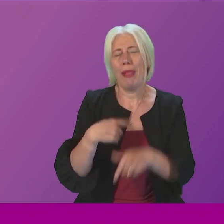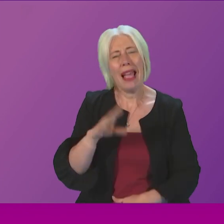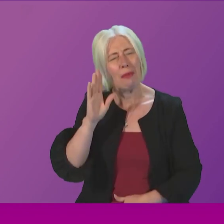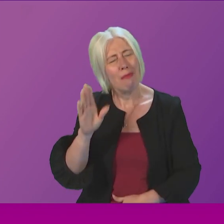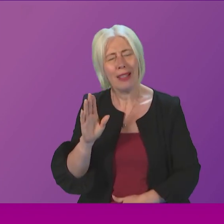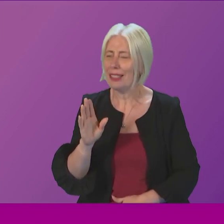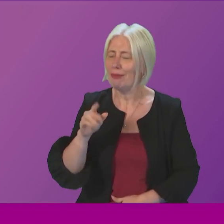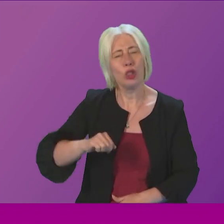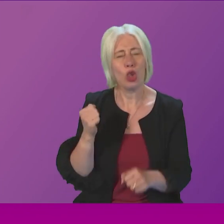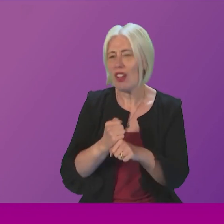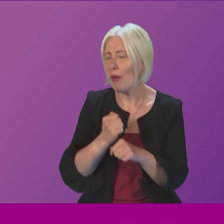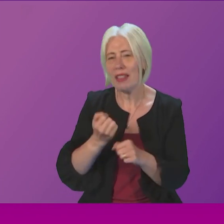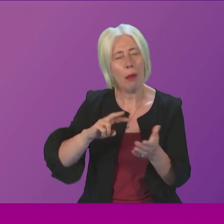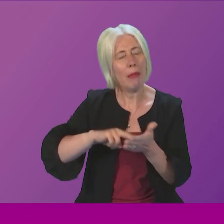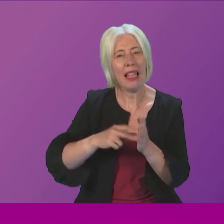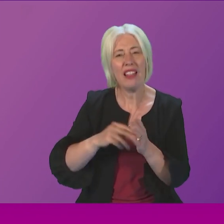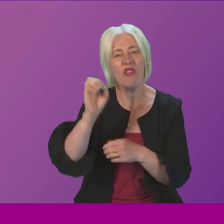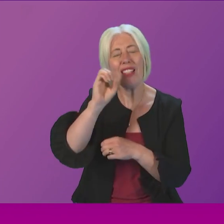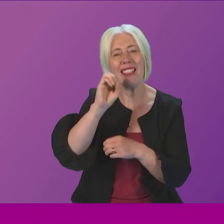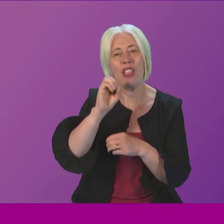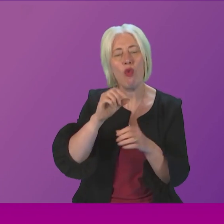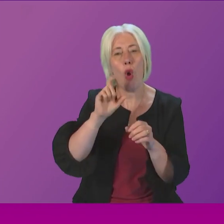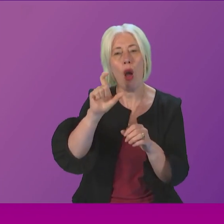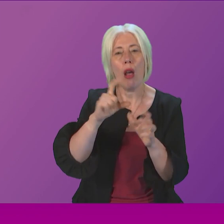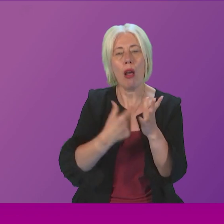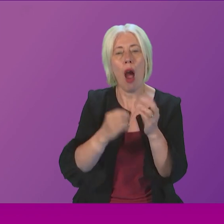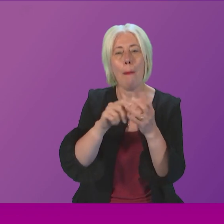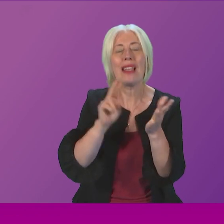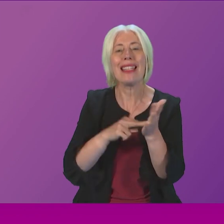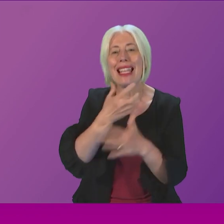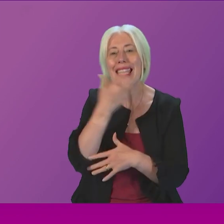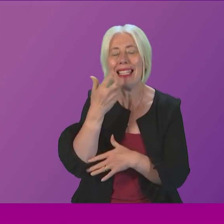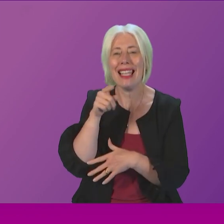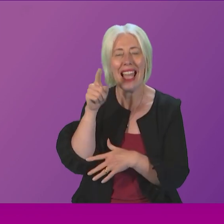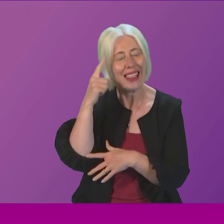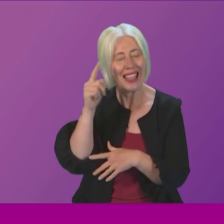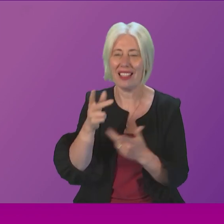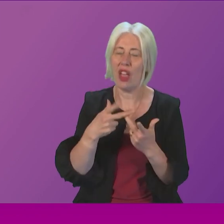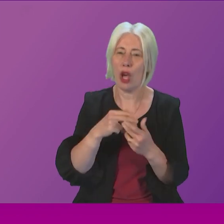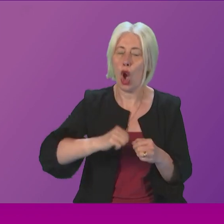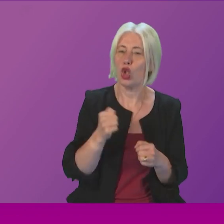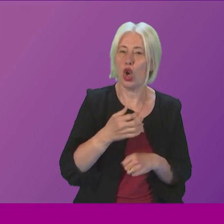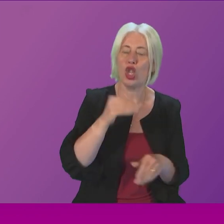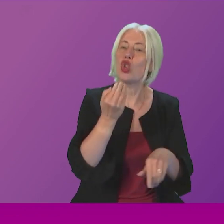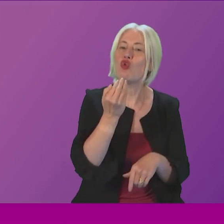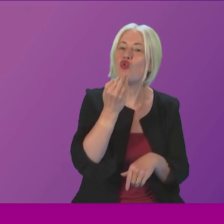The Scottish Government’s plan for zero-carbon heating is shaping up to be another Scottish Green-led mess.